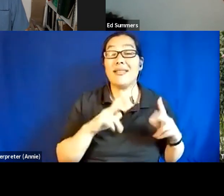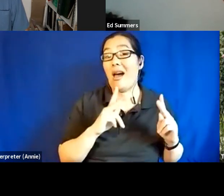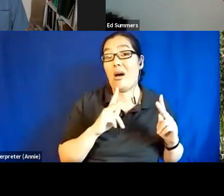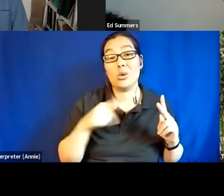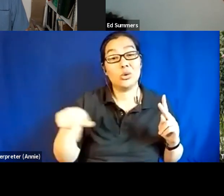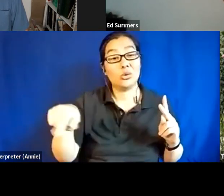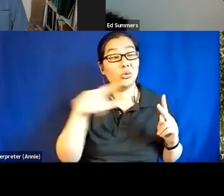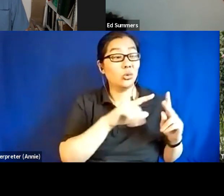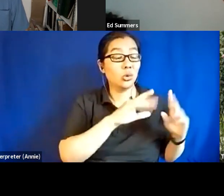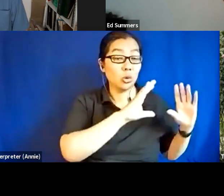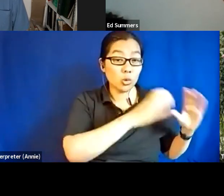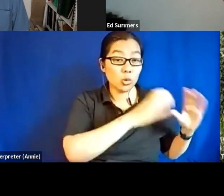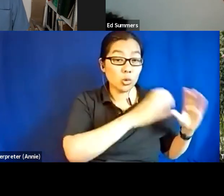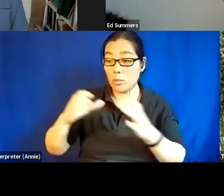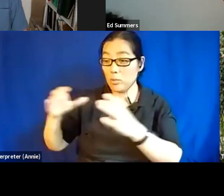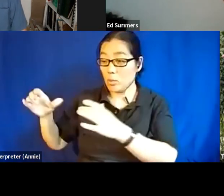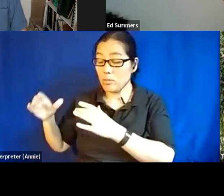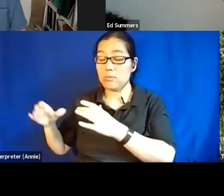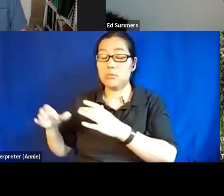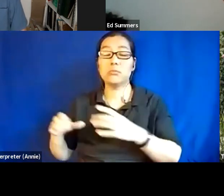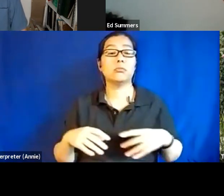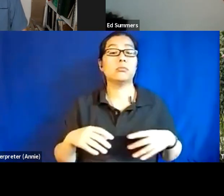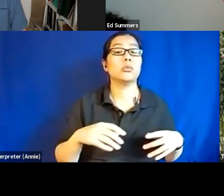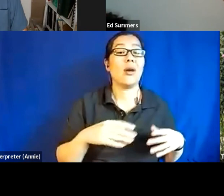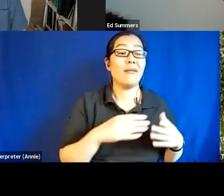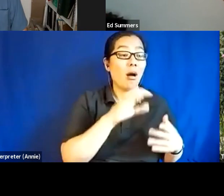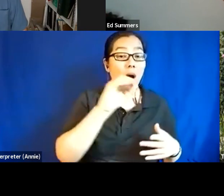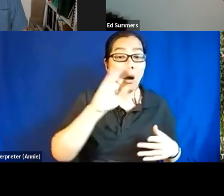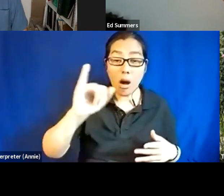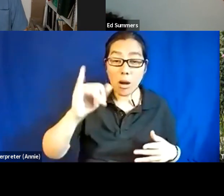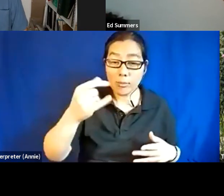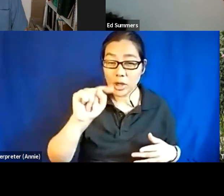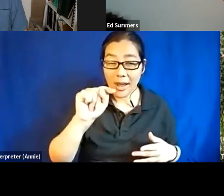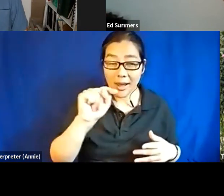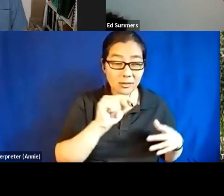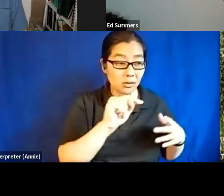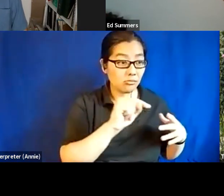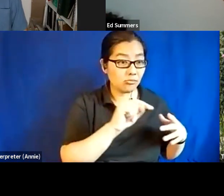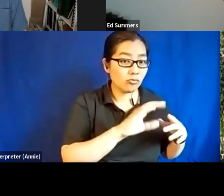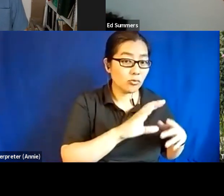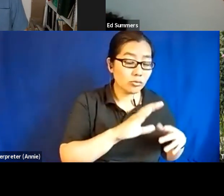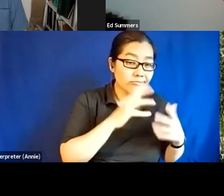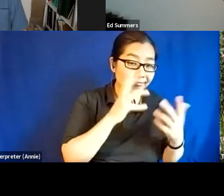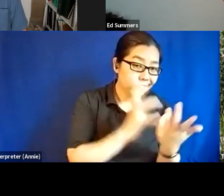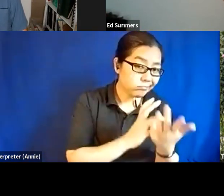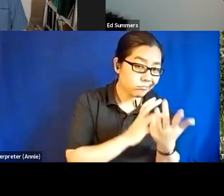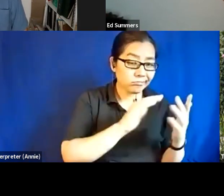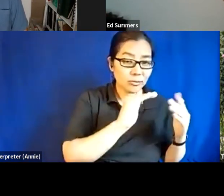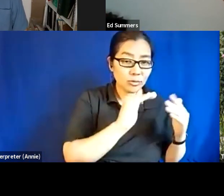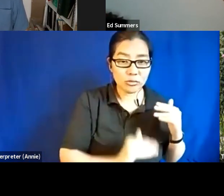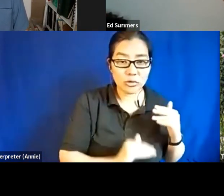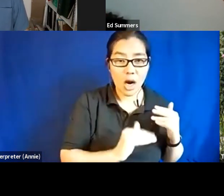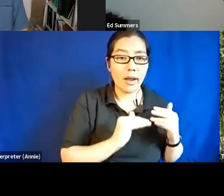have objects with lots of child objects and lots of descriptive information associated with every level of those